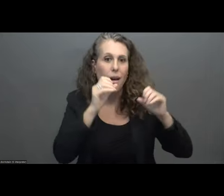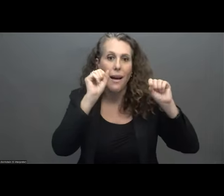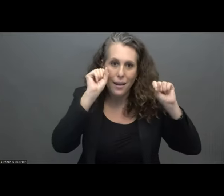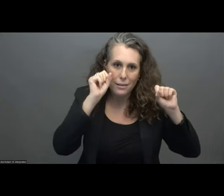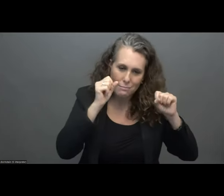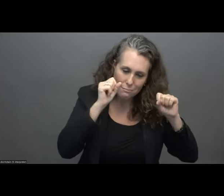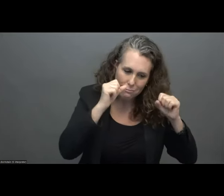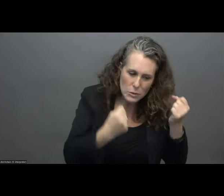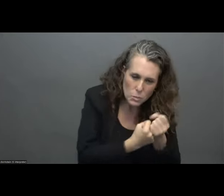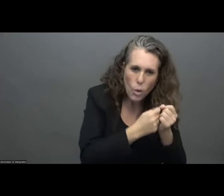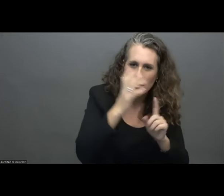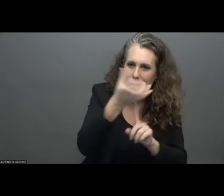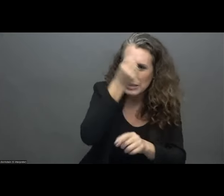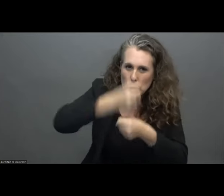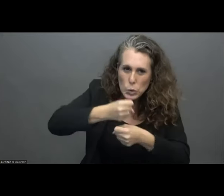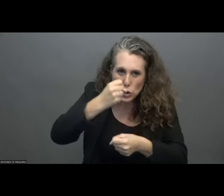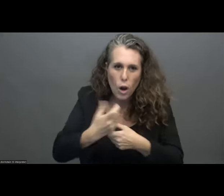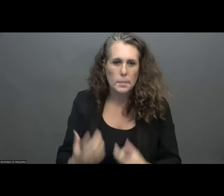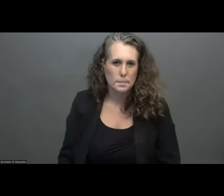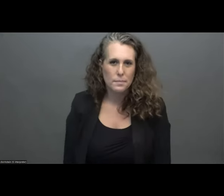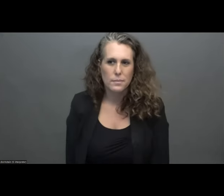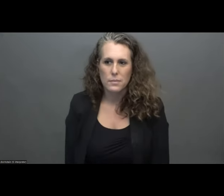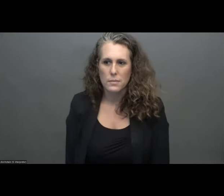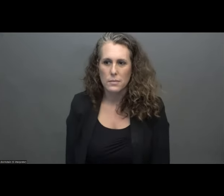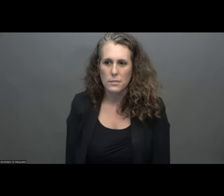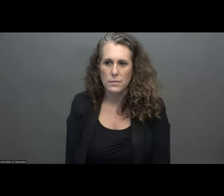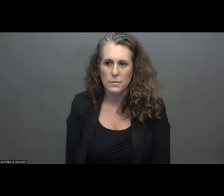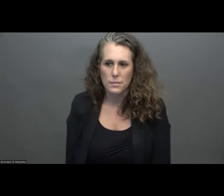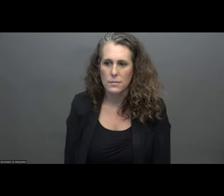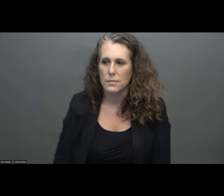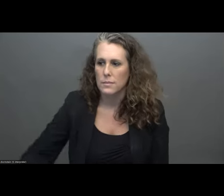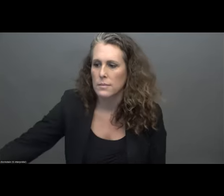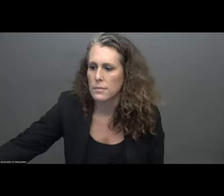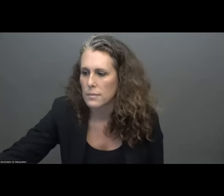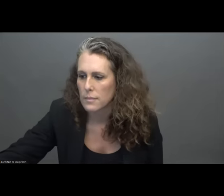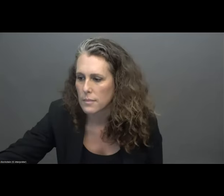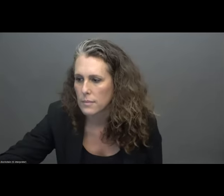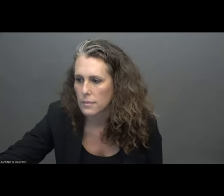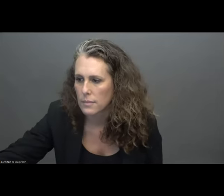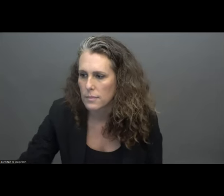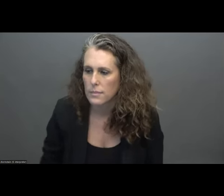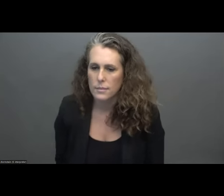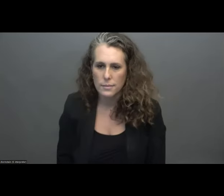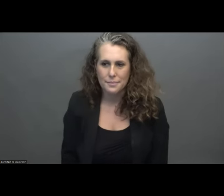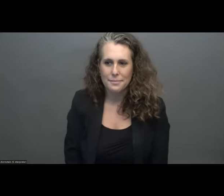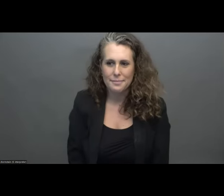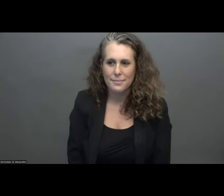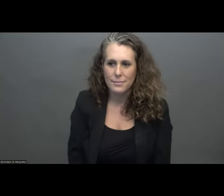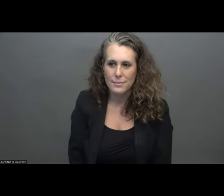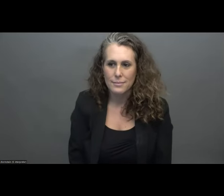mechanism to play the facility costume, the very the left to